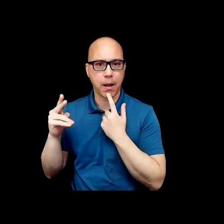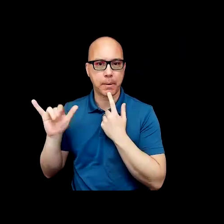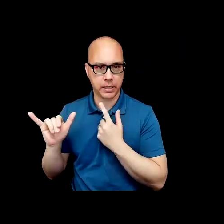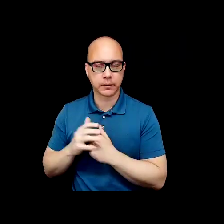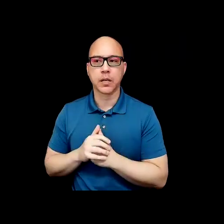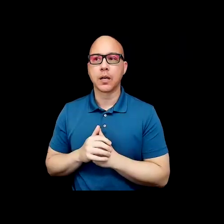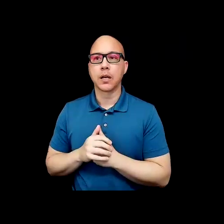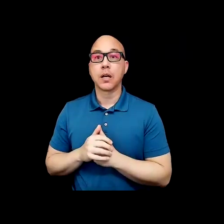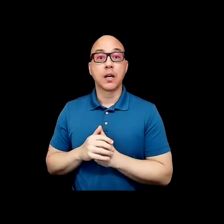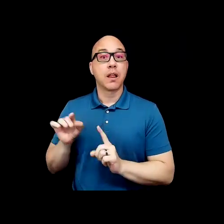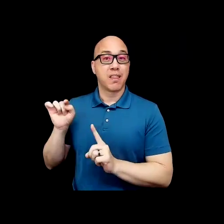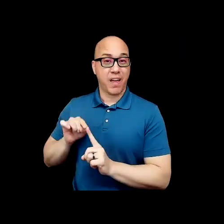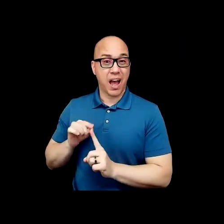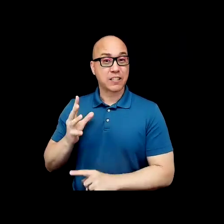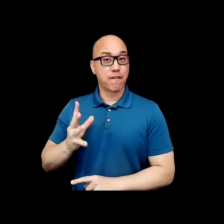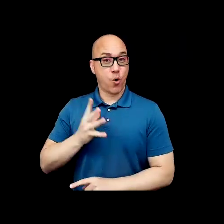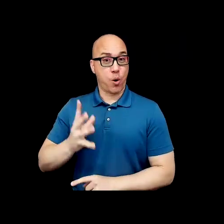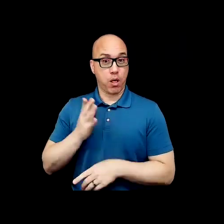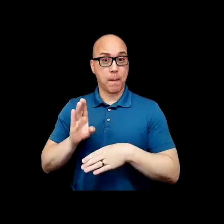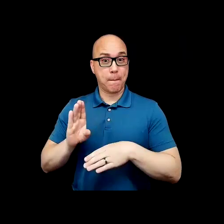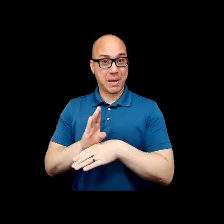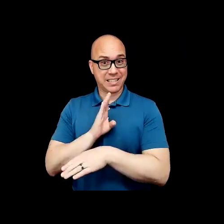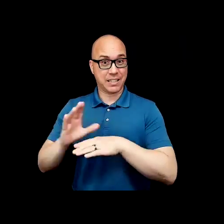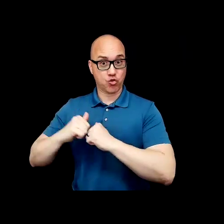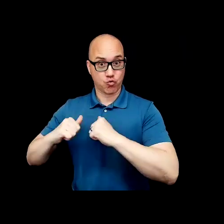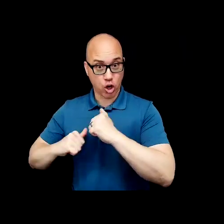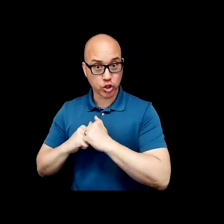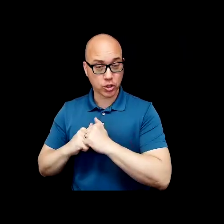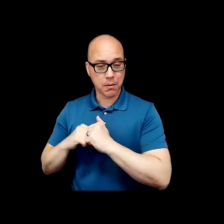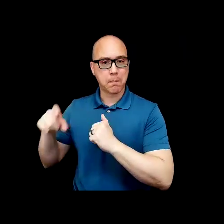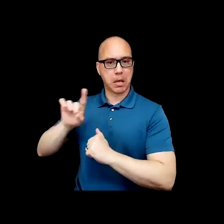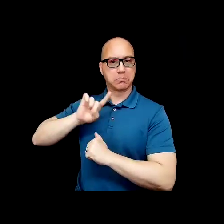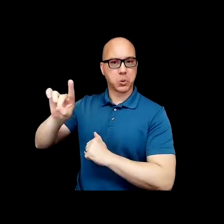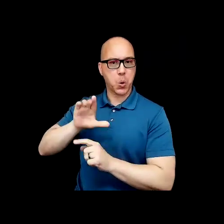a formal business structure which you must register with the state that you plan to do